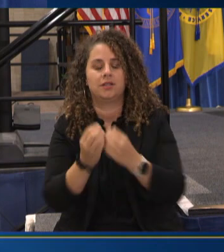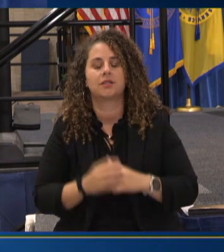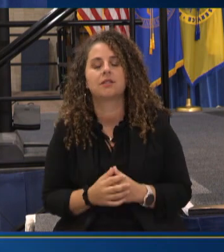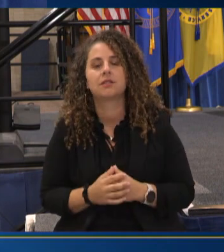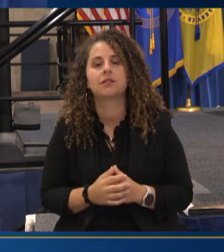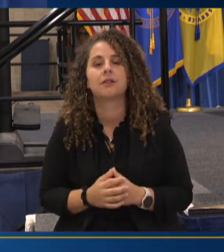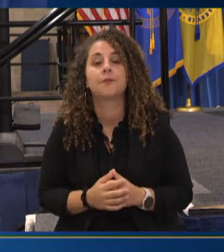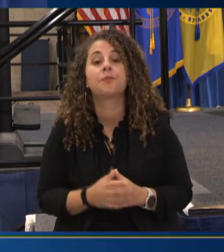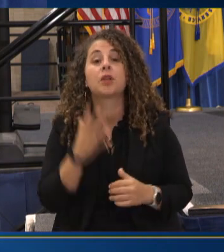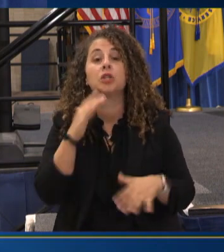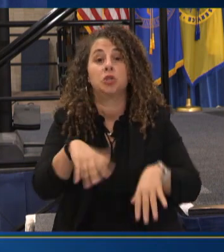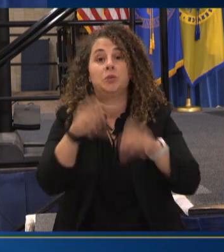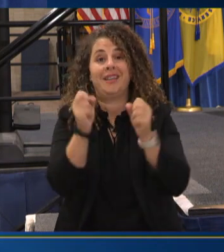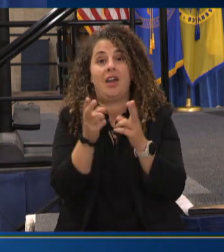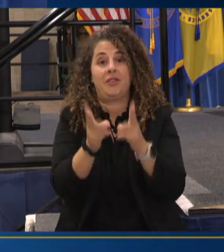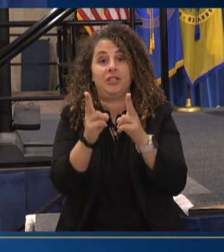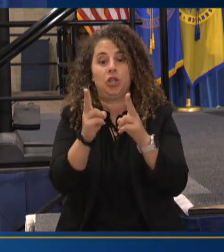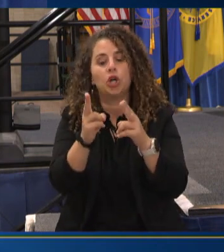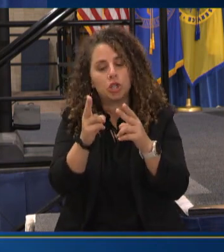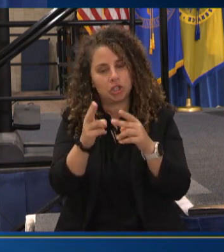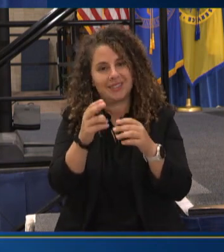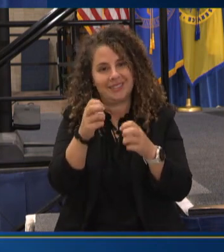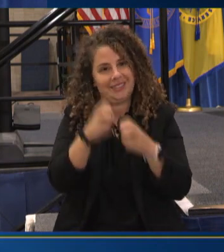take on these urgent issues most effectively.